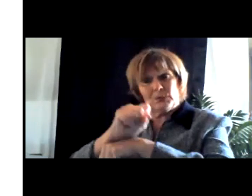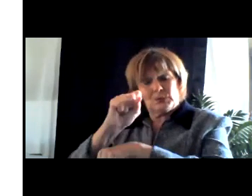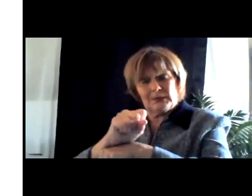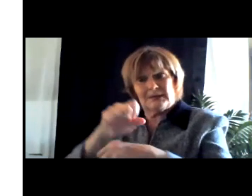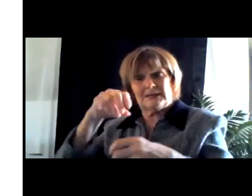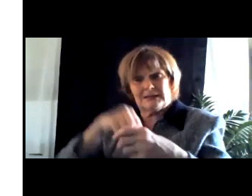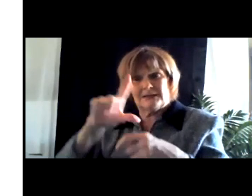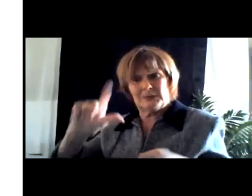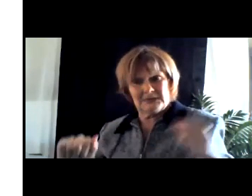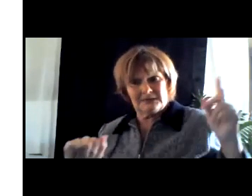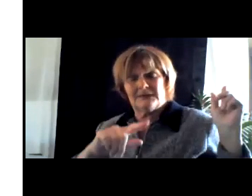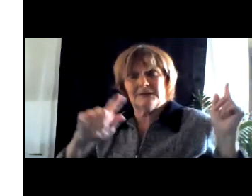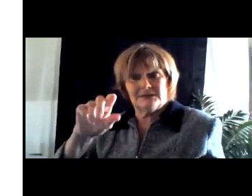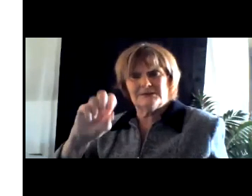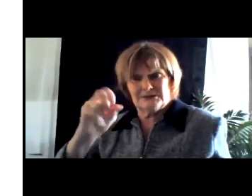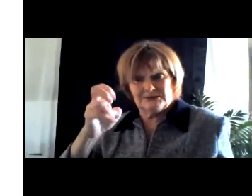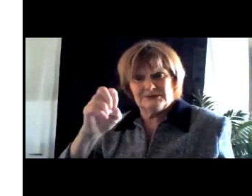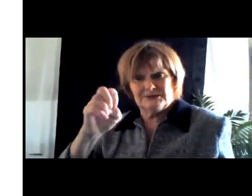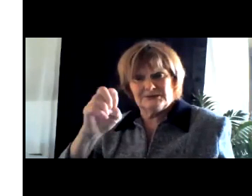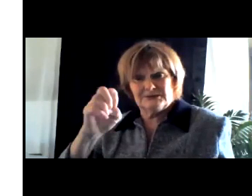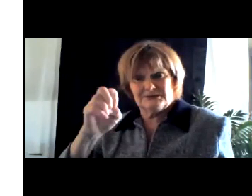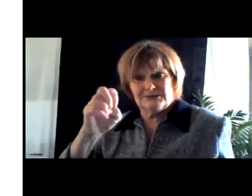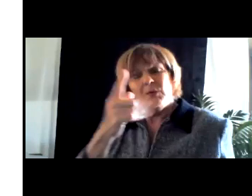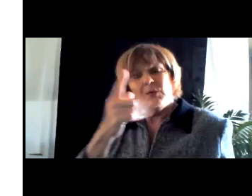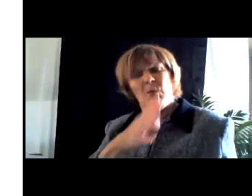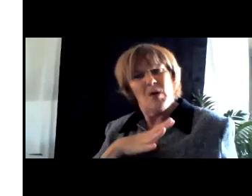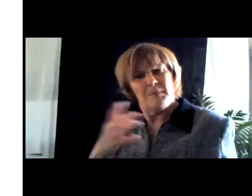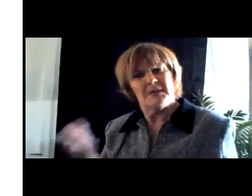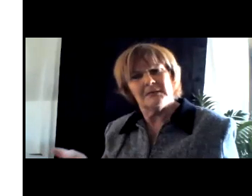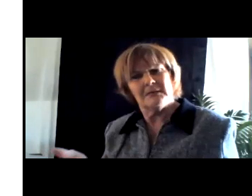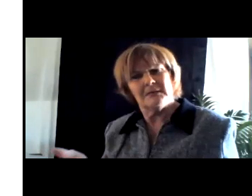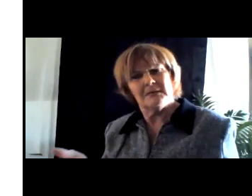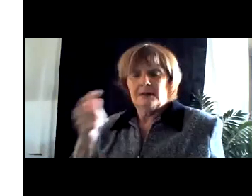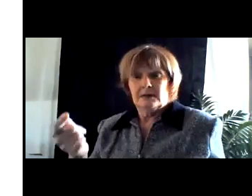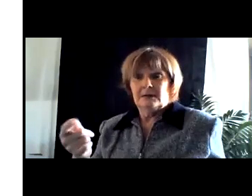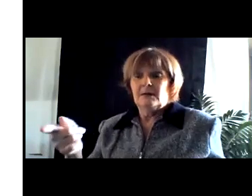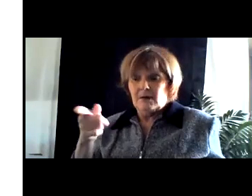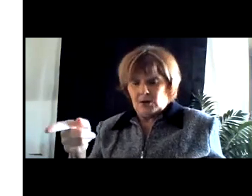and there was a young woman who I was working with there, and she told us that her aunt received